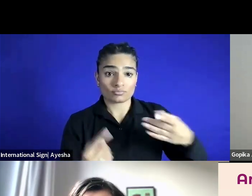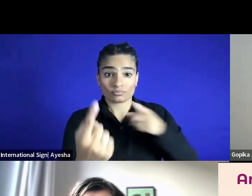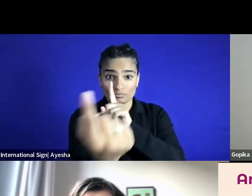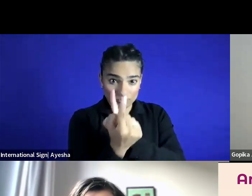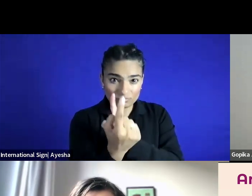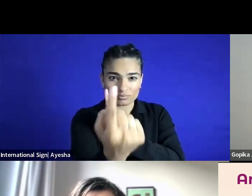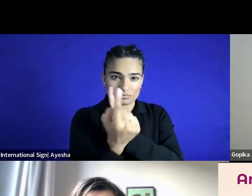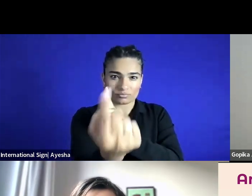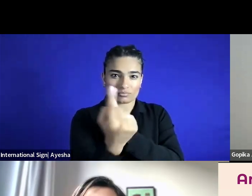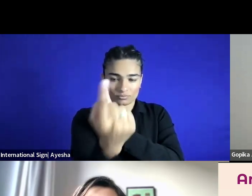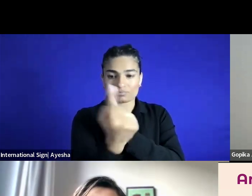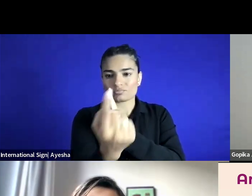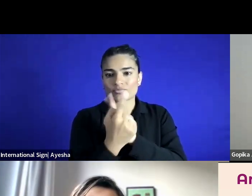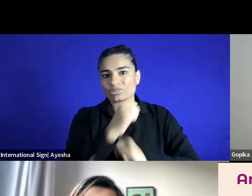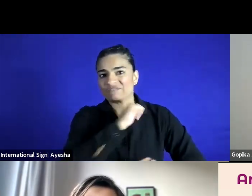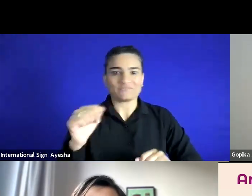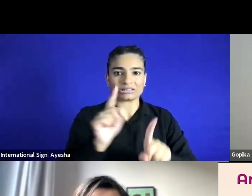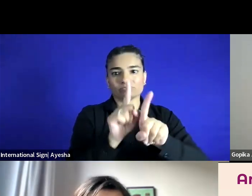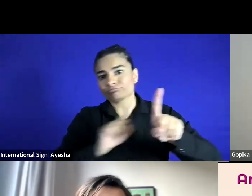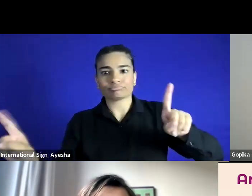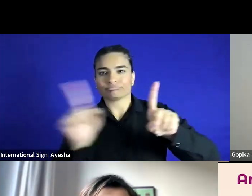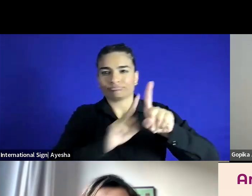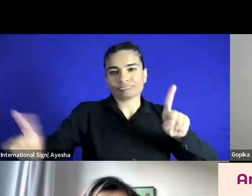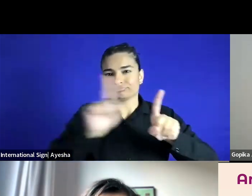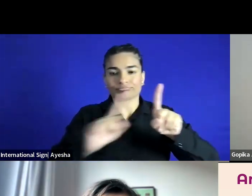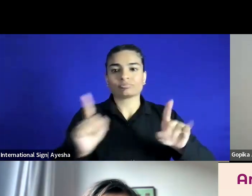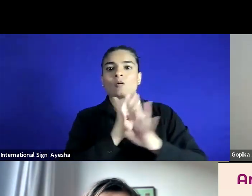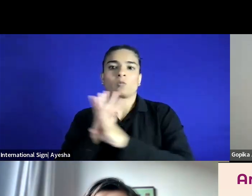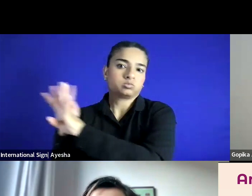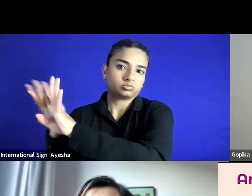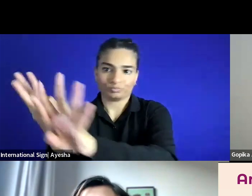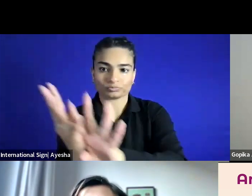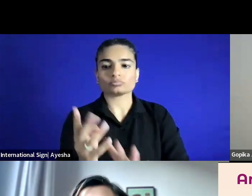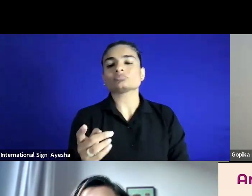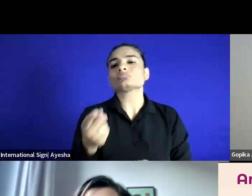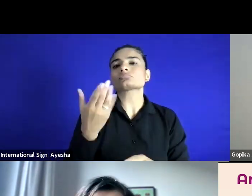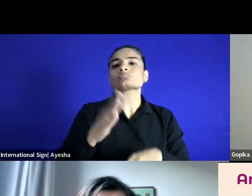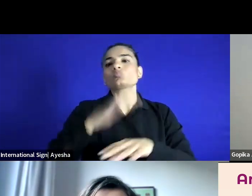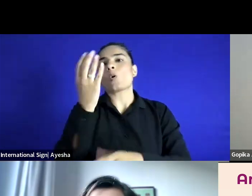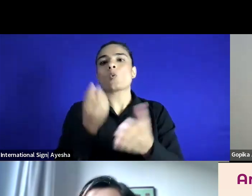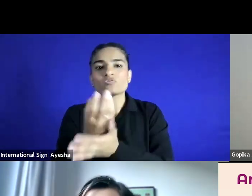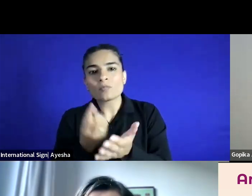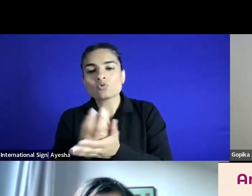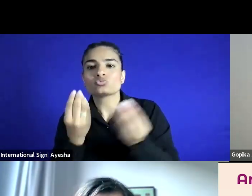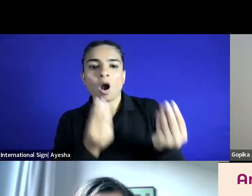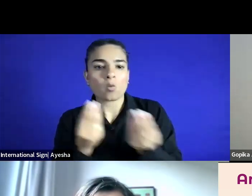You will have more information on how to do that during the call. And that will also. Sorry. Go ahead.